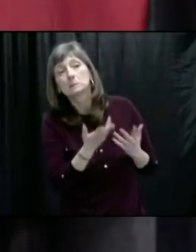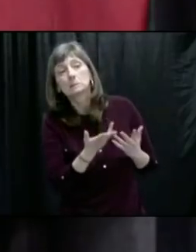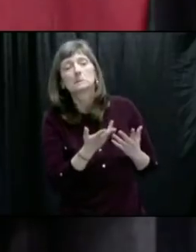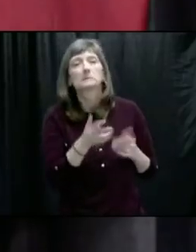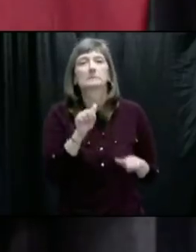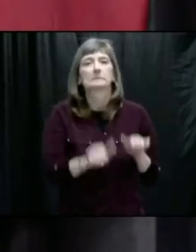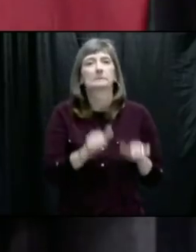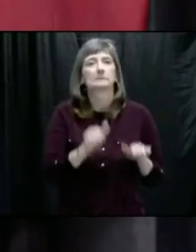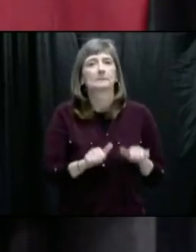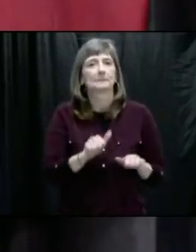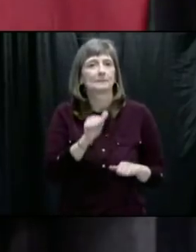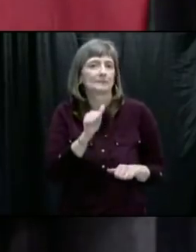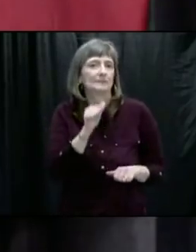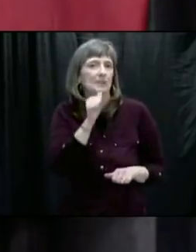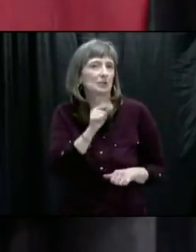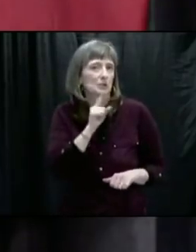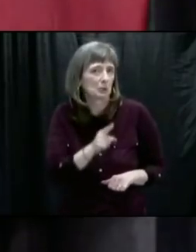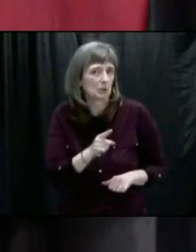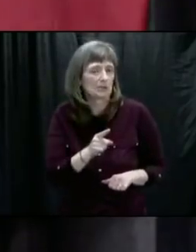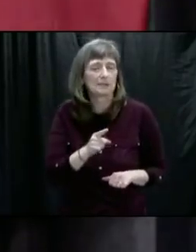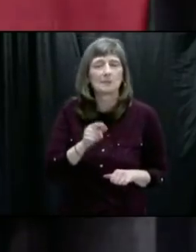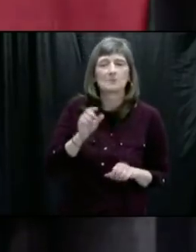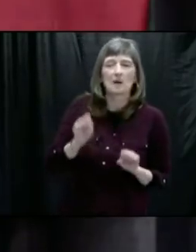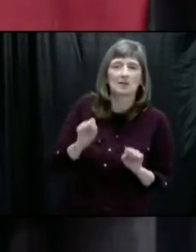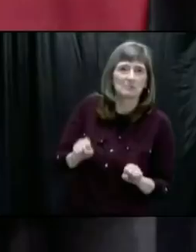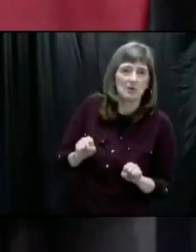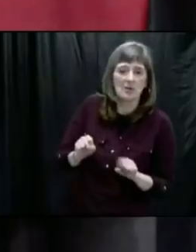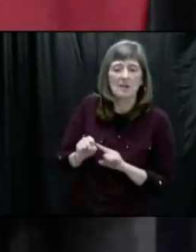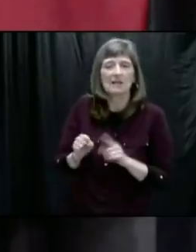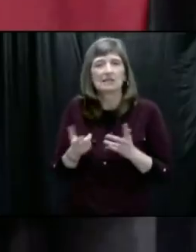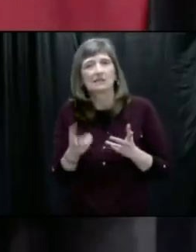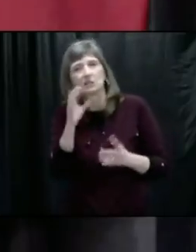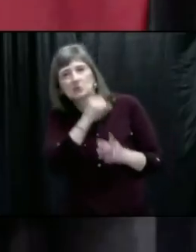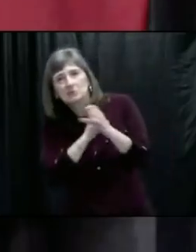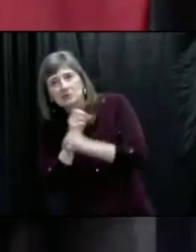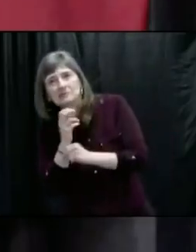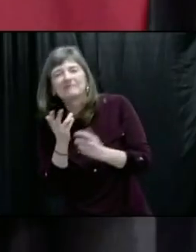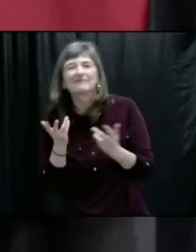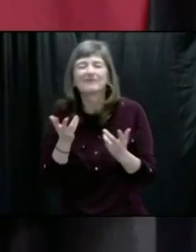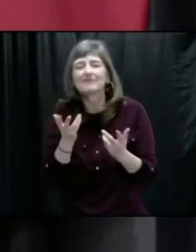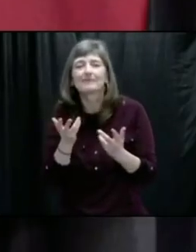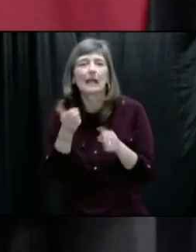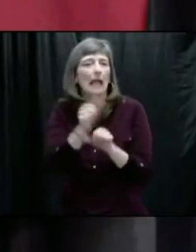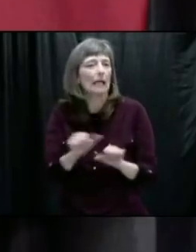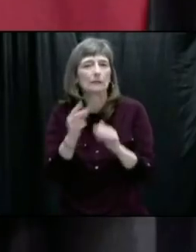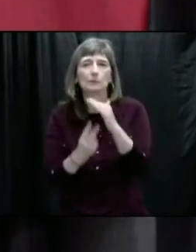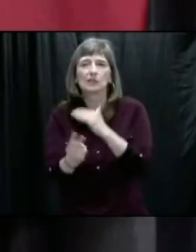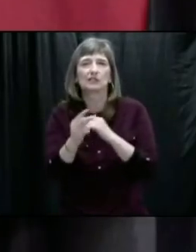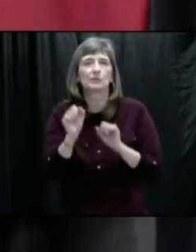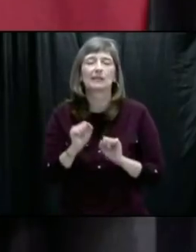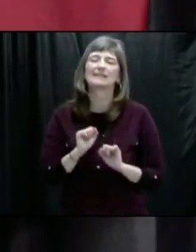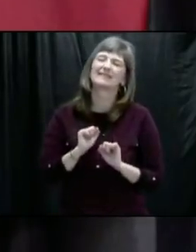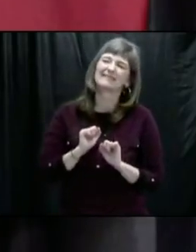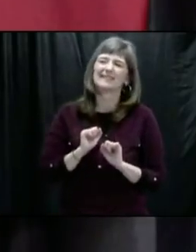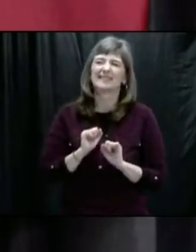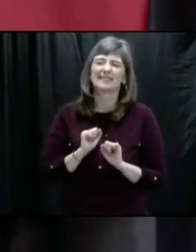ANY LEVEL OF FORECASTING. THERE'S ALWAYS UNCERTAINTY TO